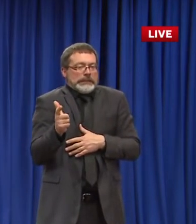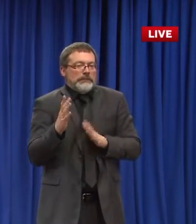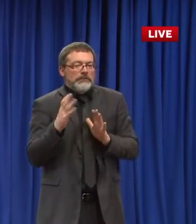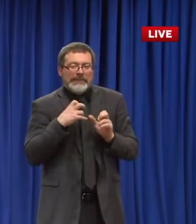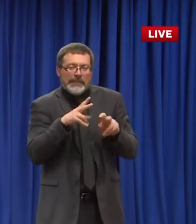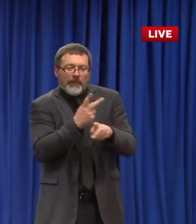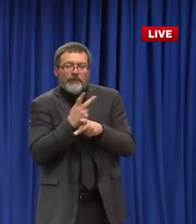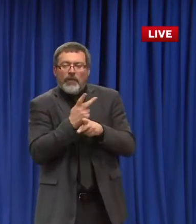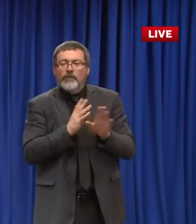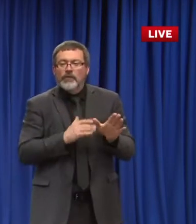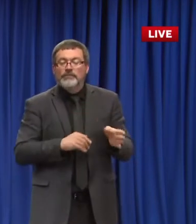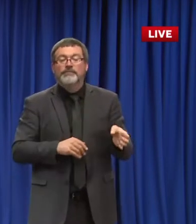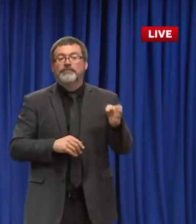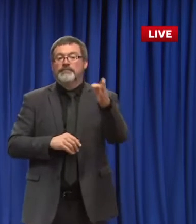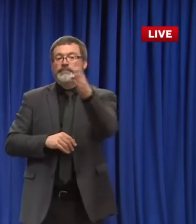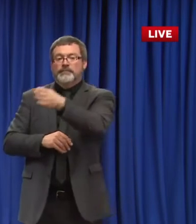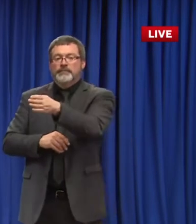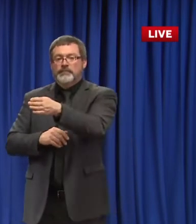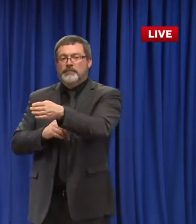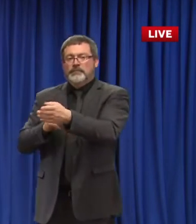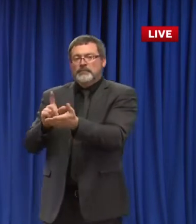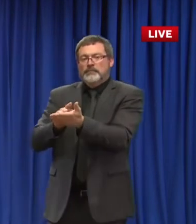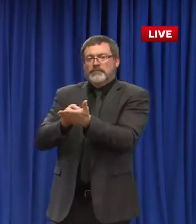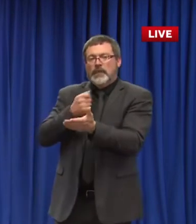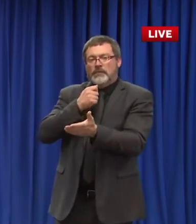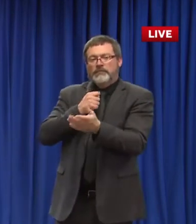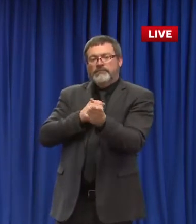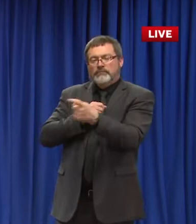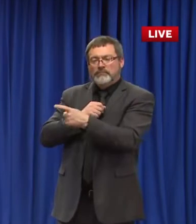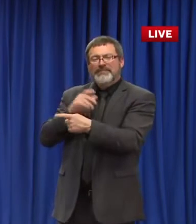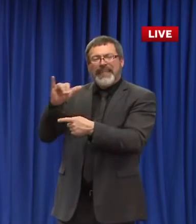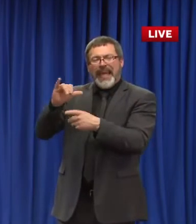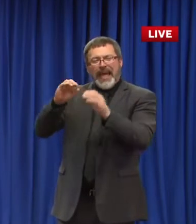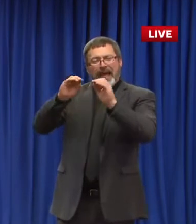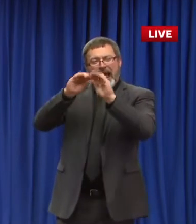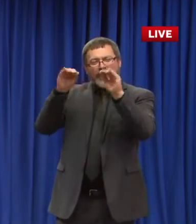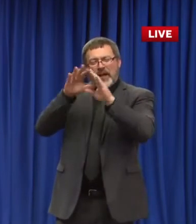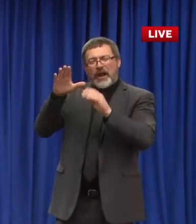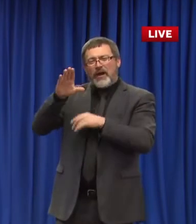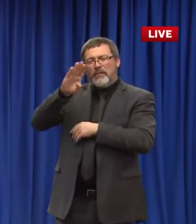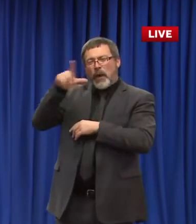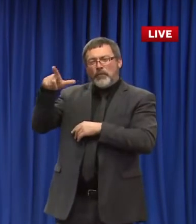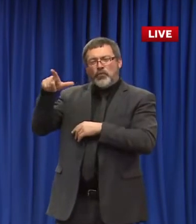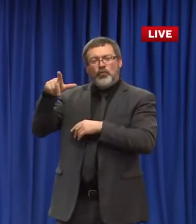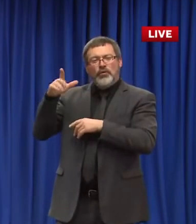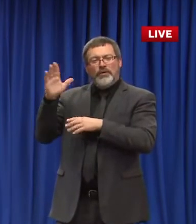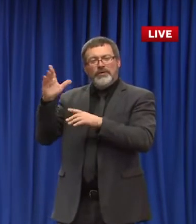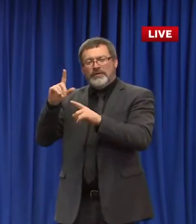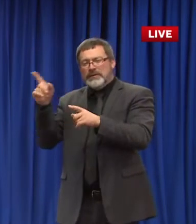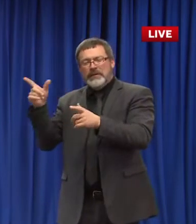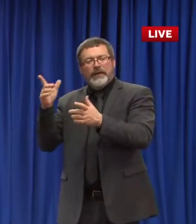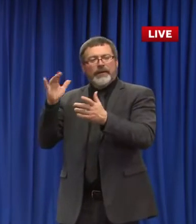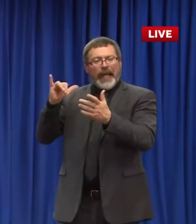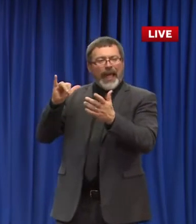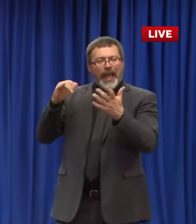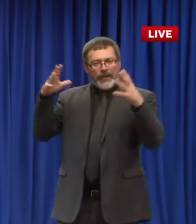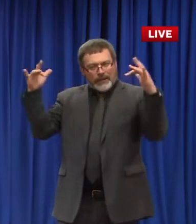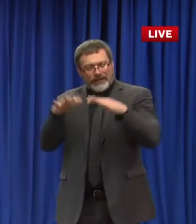MAYBE AT SOME POINT HOPES HOPE SO.